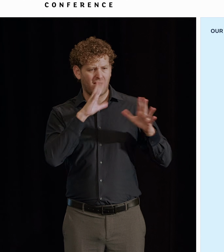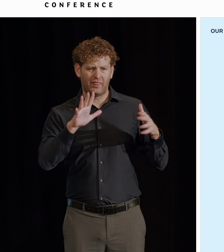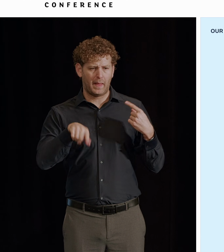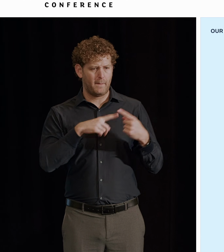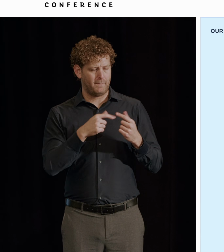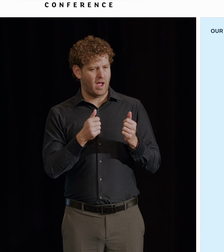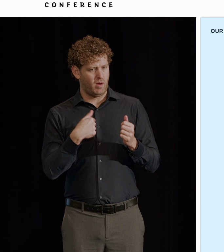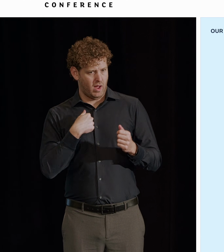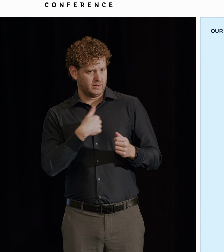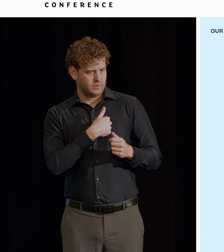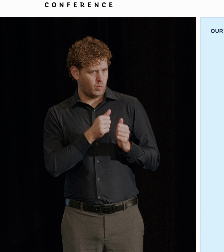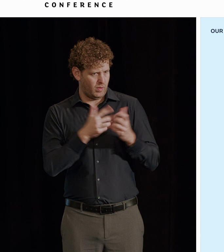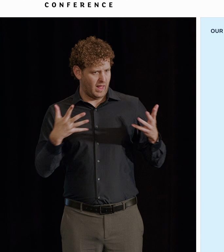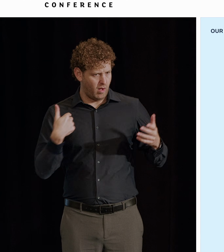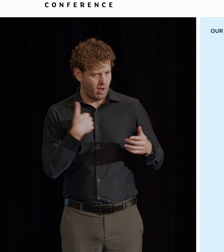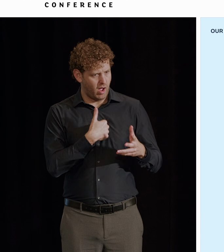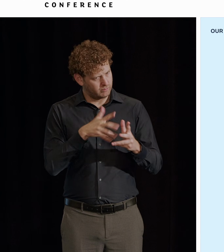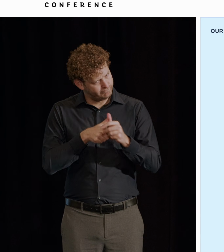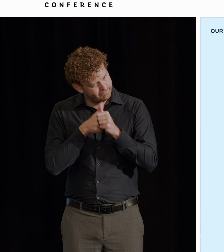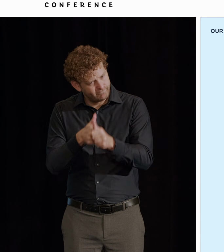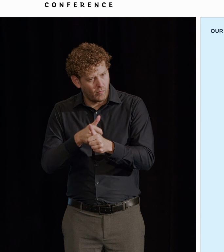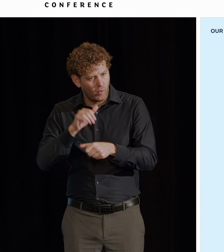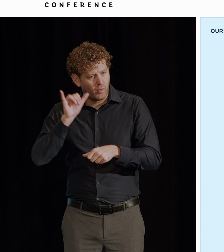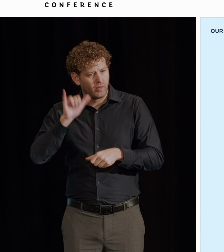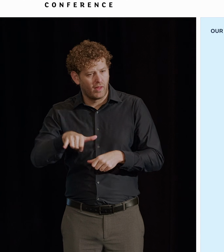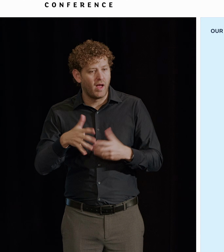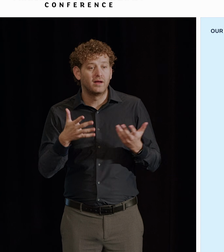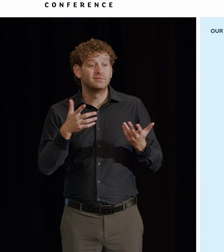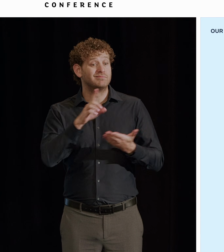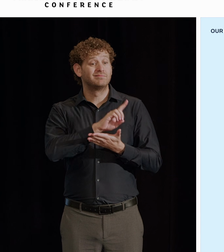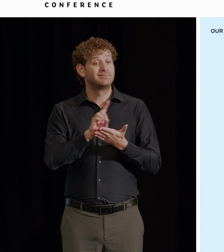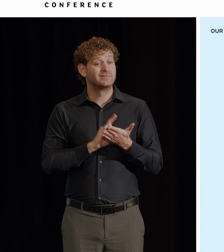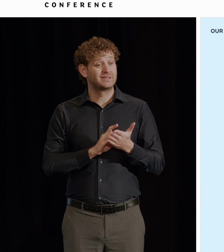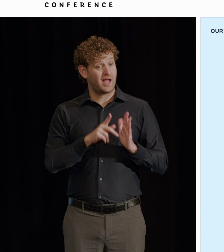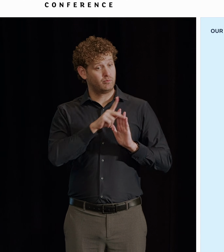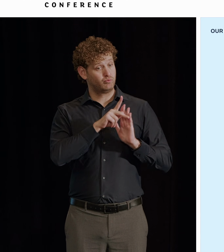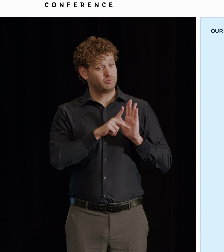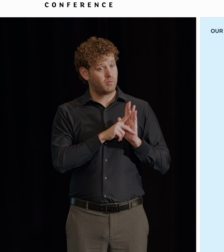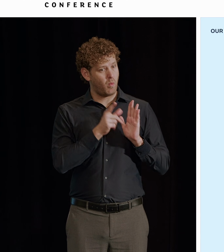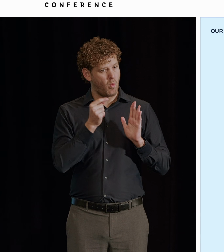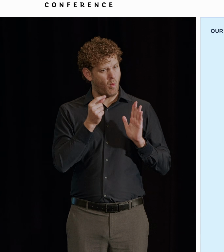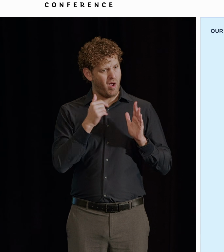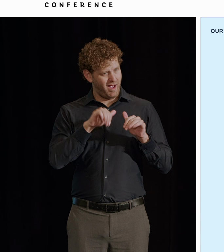a design principle that shapes how we build from the beginning. This commitment drives everything we do.